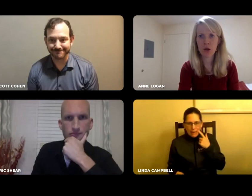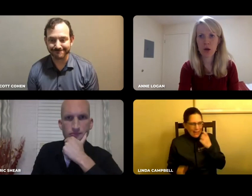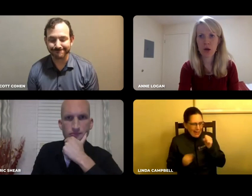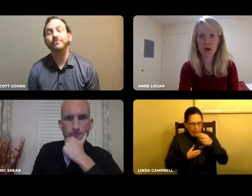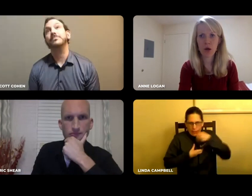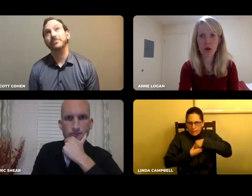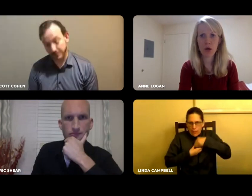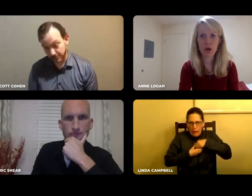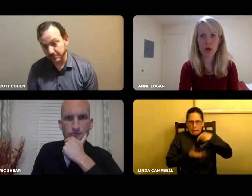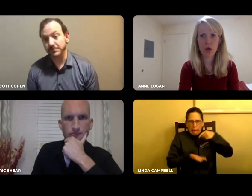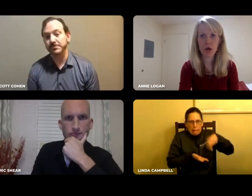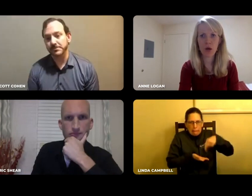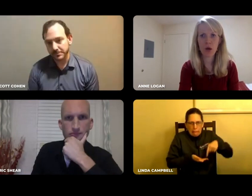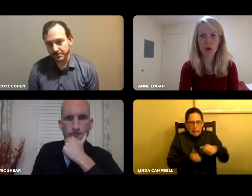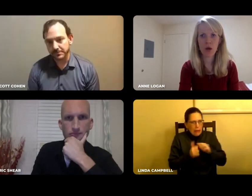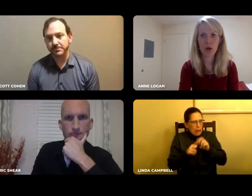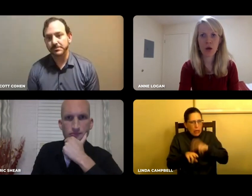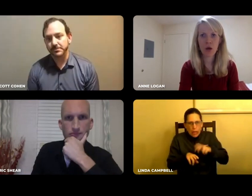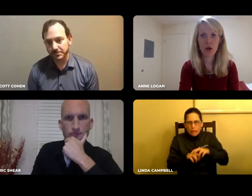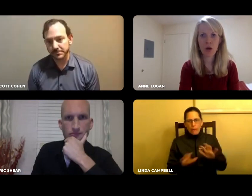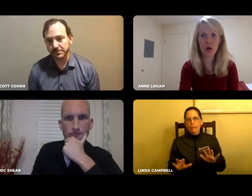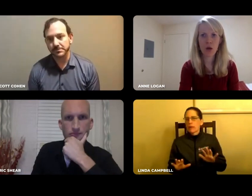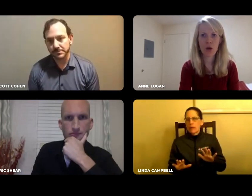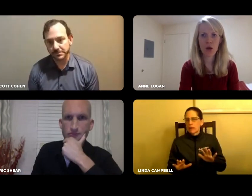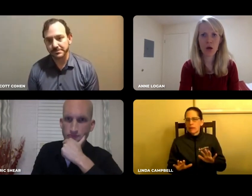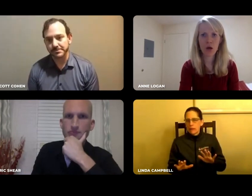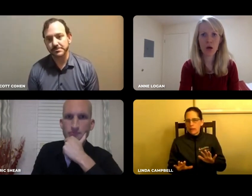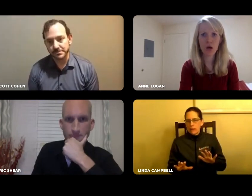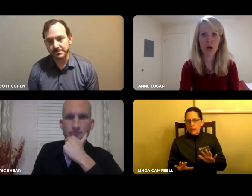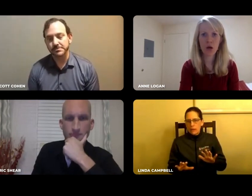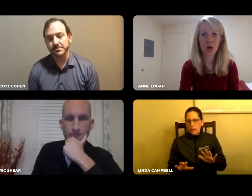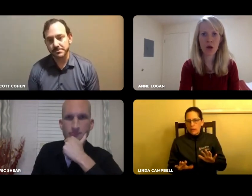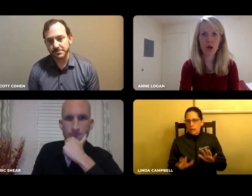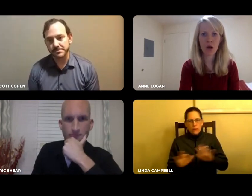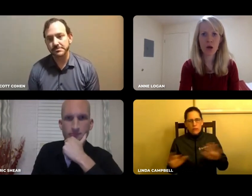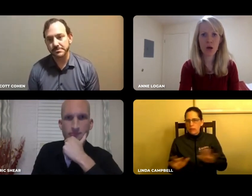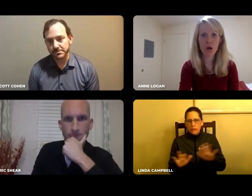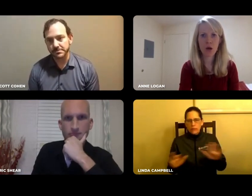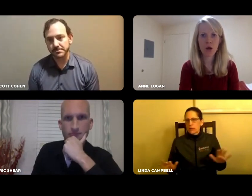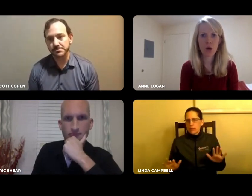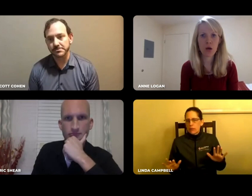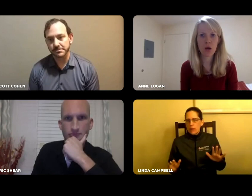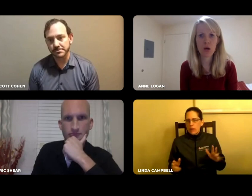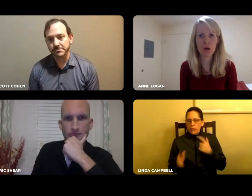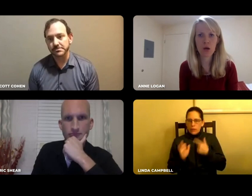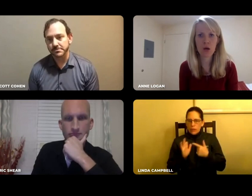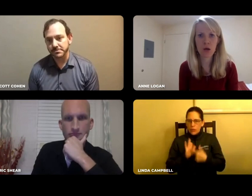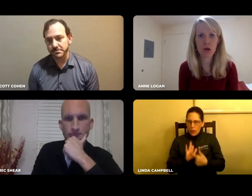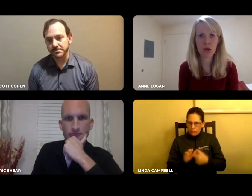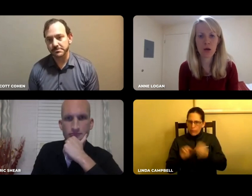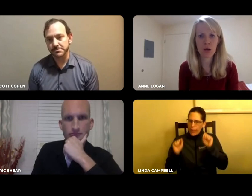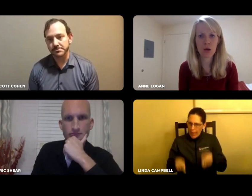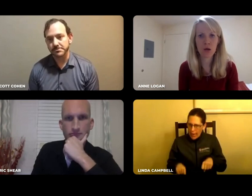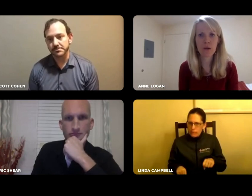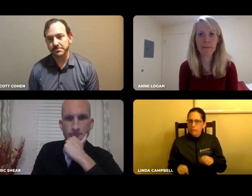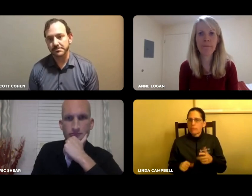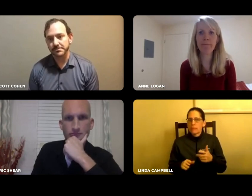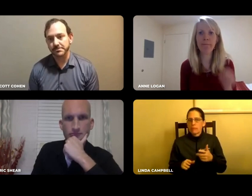When it's inside you, don't show that you're nervous or any sign of weakness.